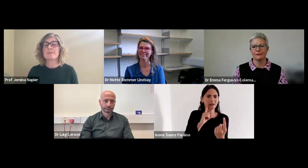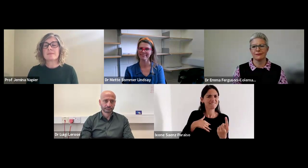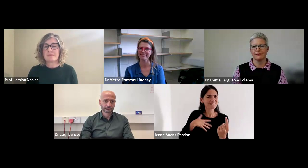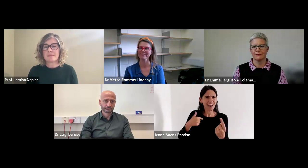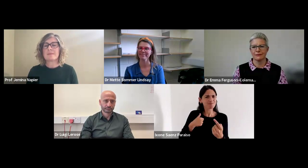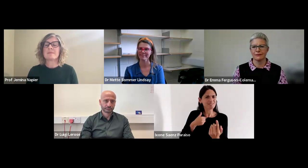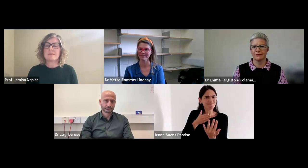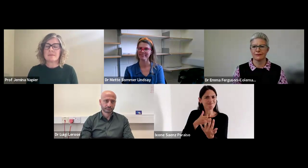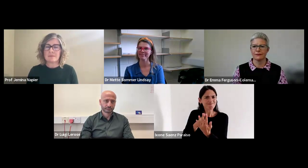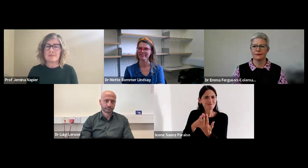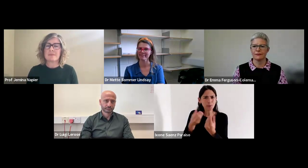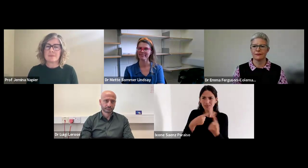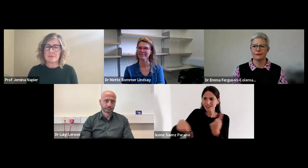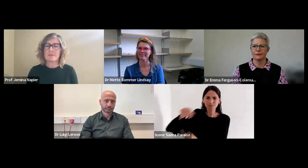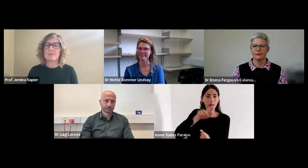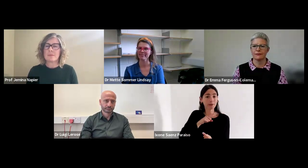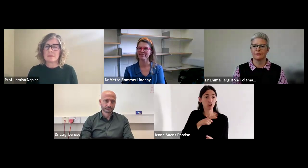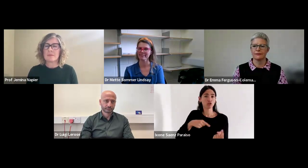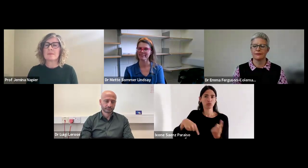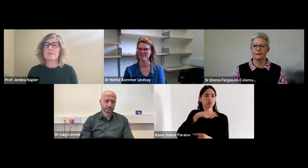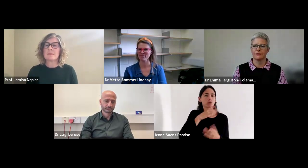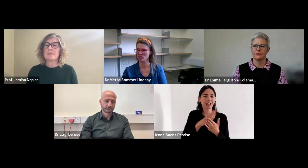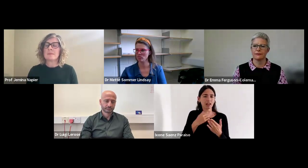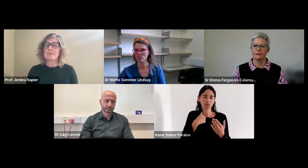Obviously they alternated, sometimes I would have female interpreter and I felt that there was a